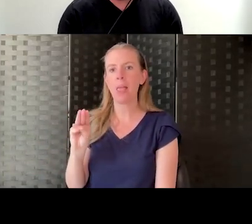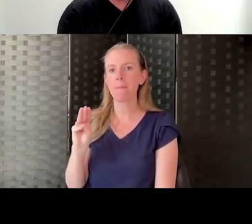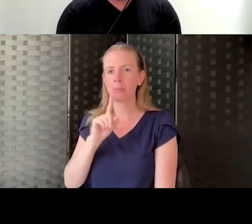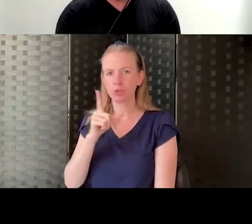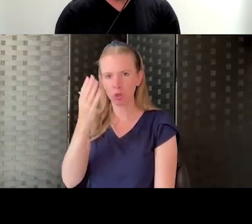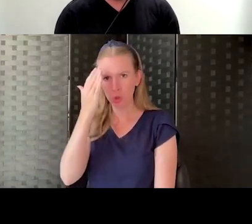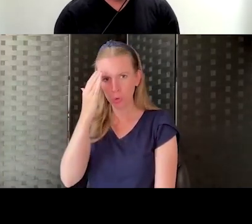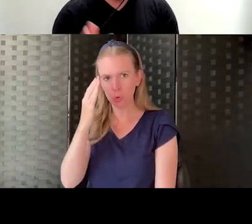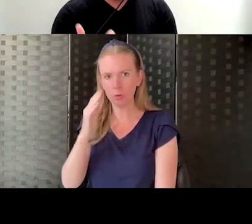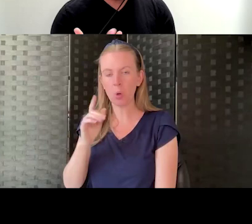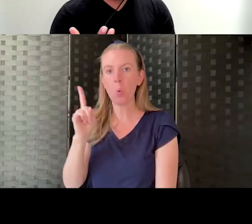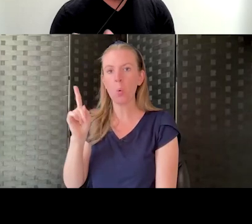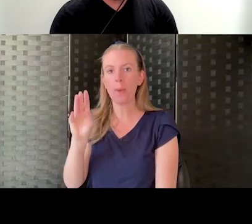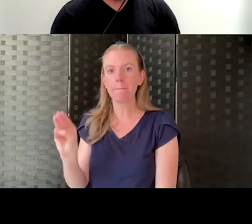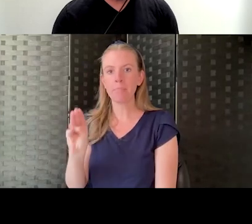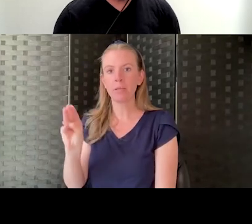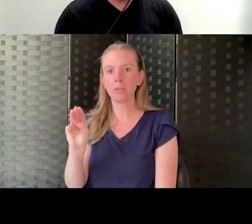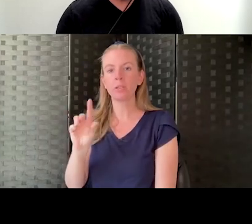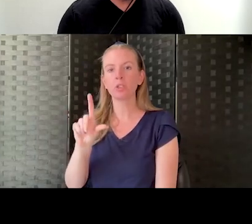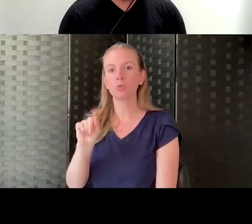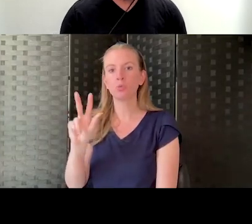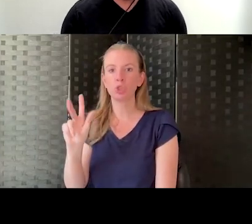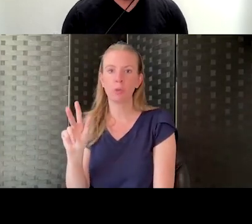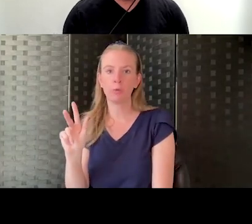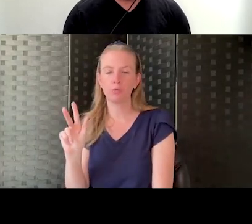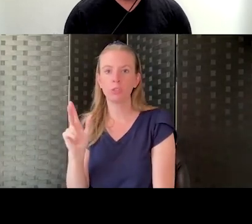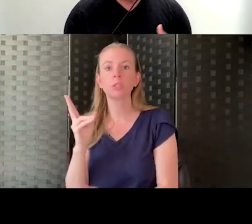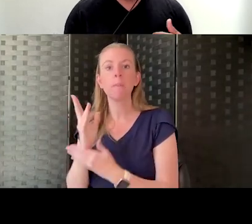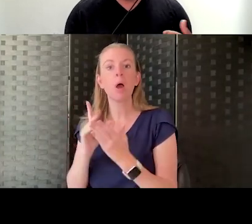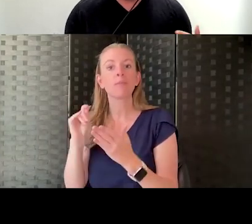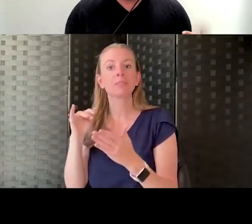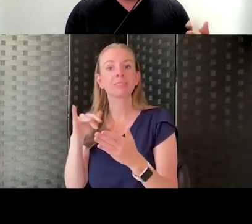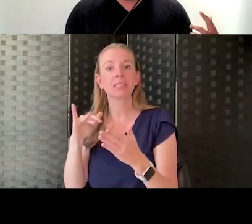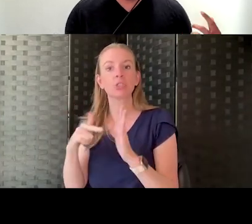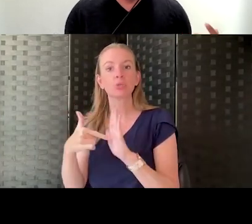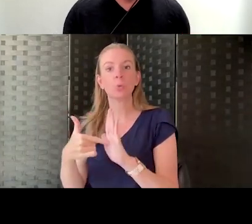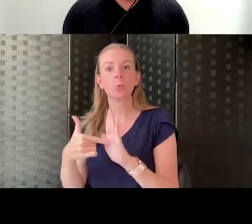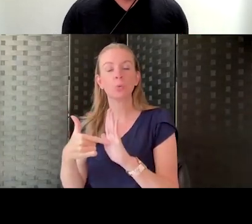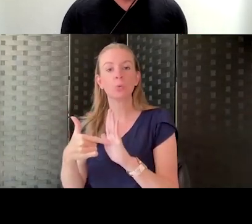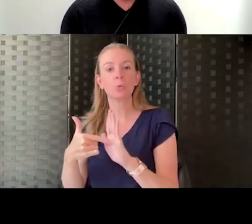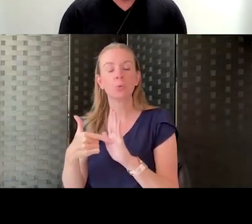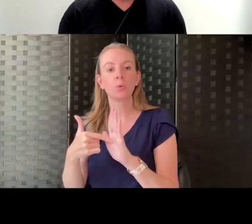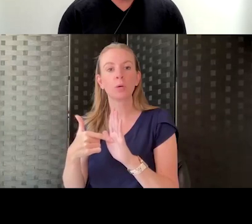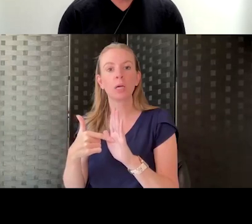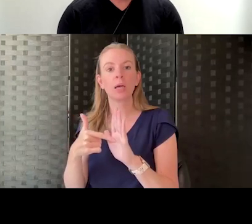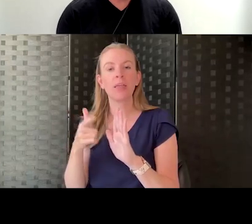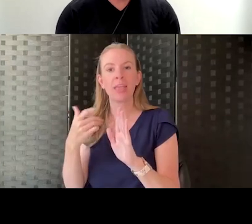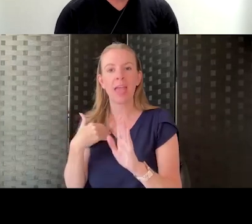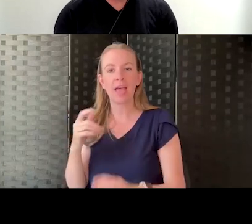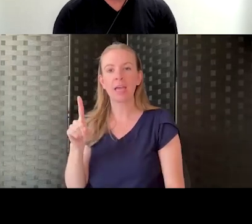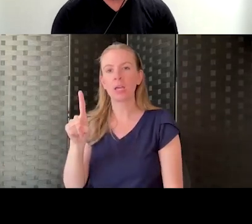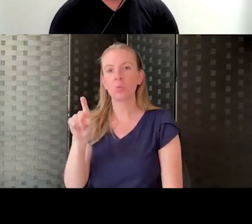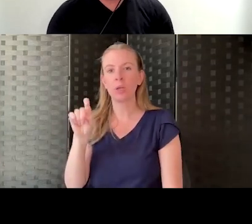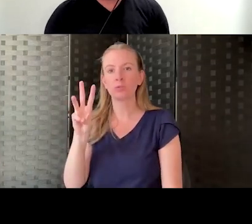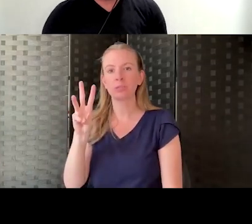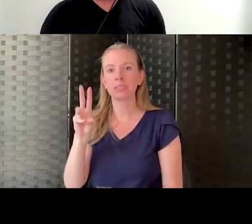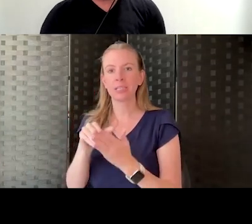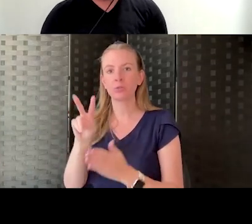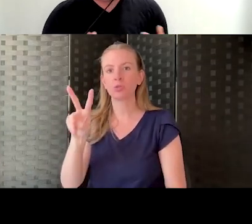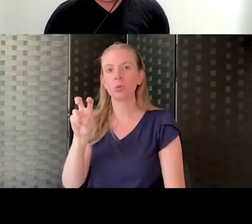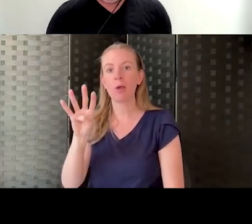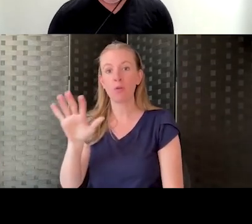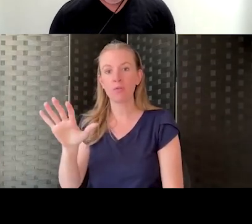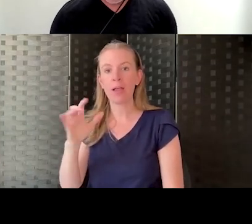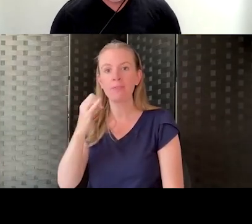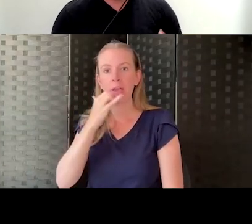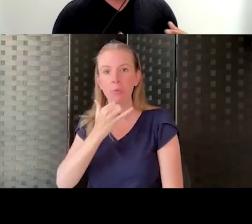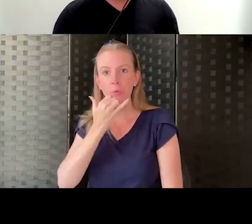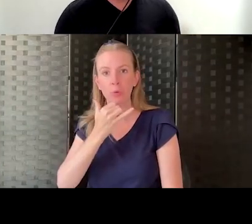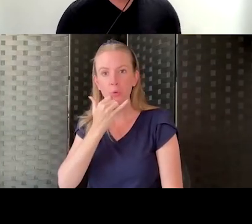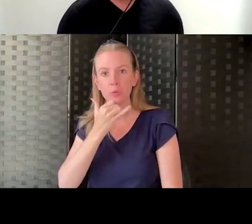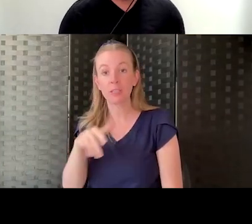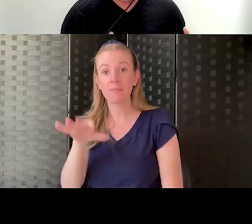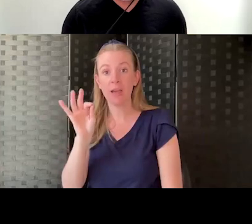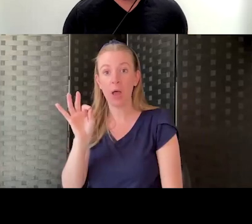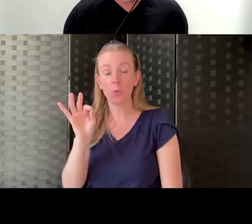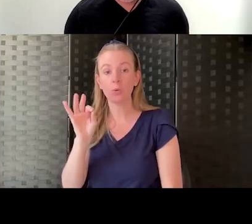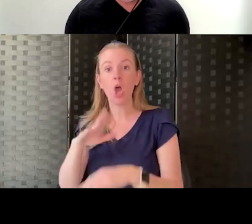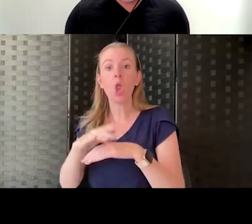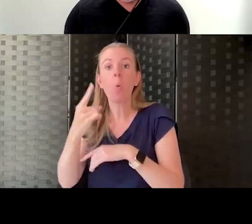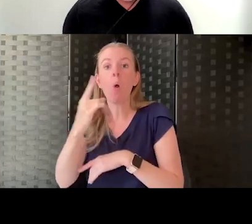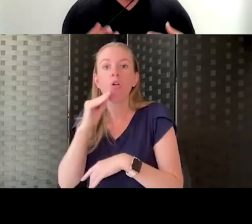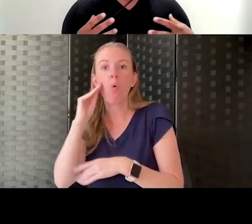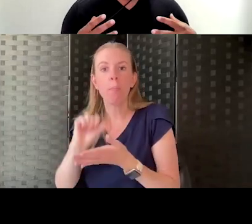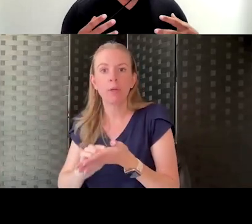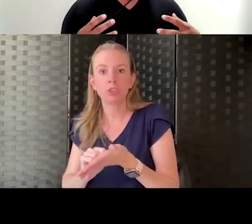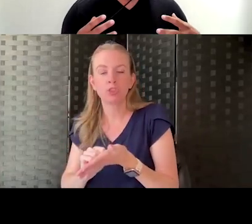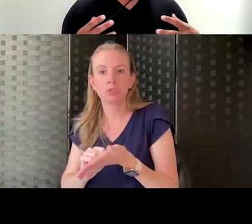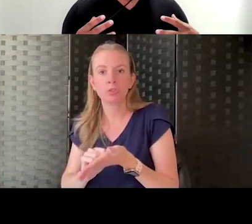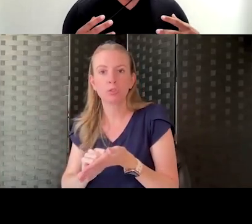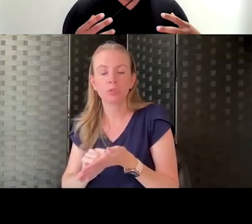and 2023 part of the study showed that there are 106,145 errors detected in a single home page and